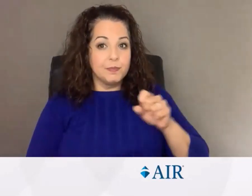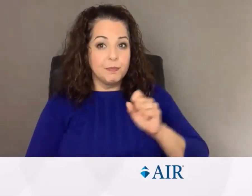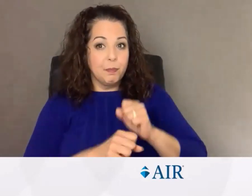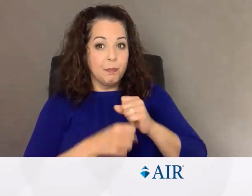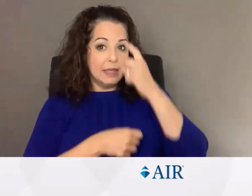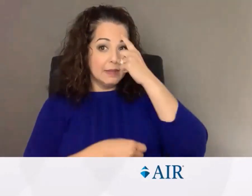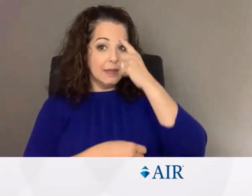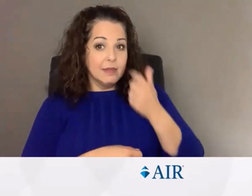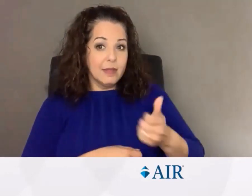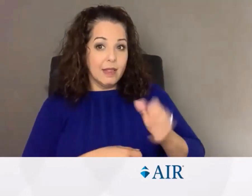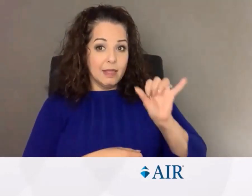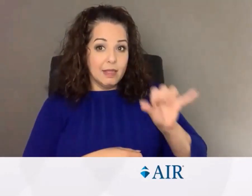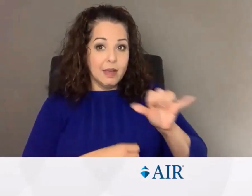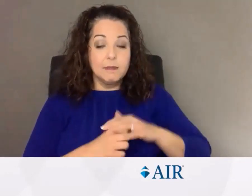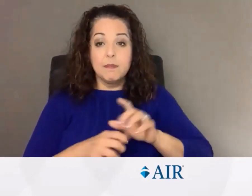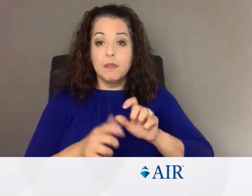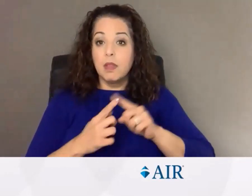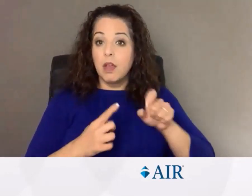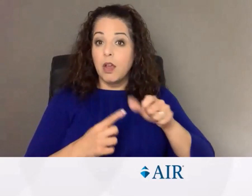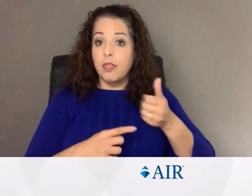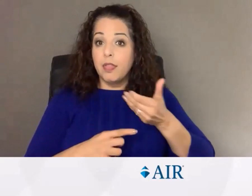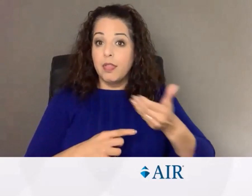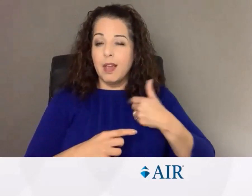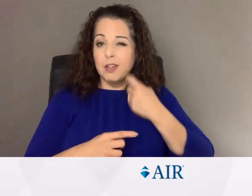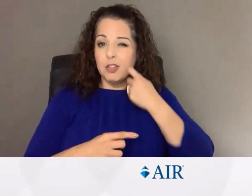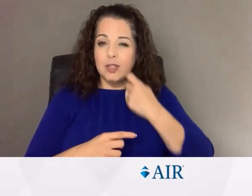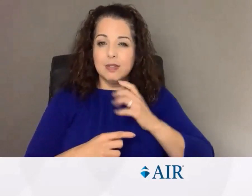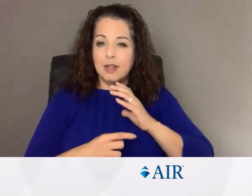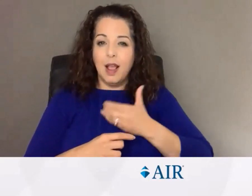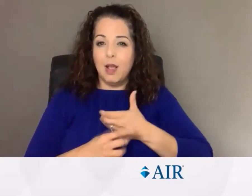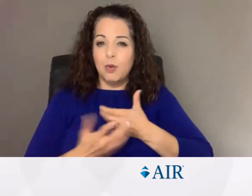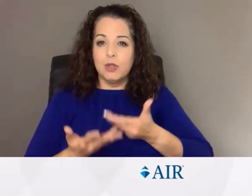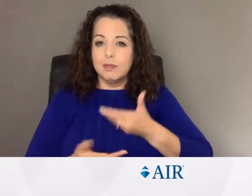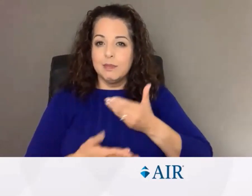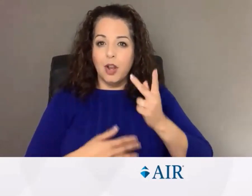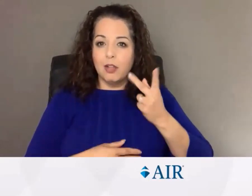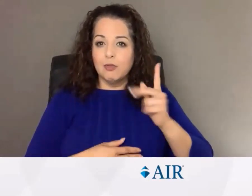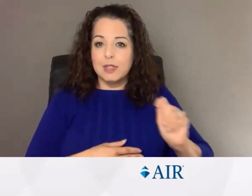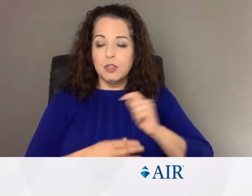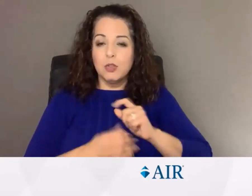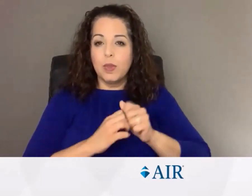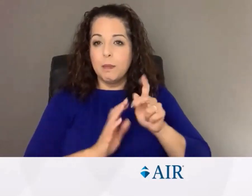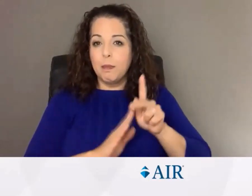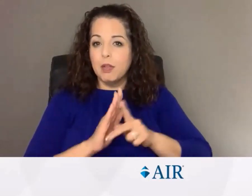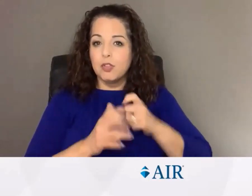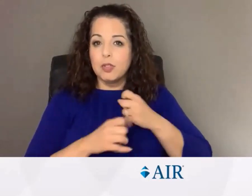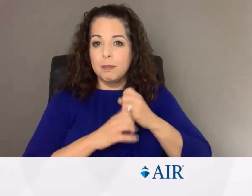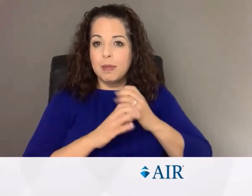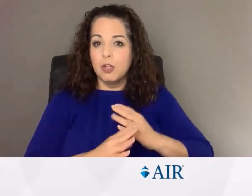And another thing that we've just in our knowledge translation work with policymakers over the years, in the United States it's very important